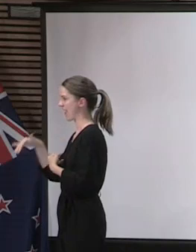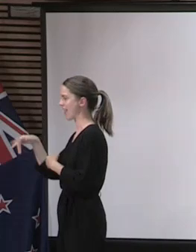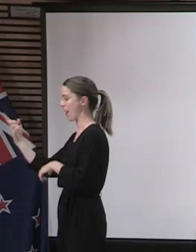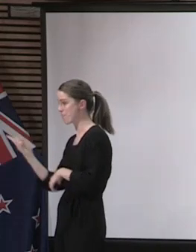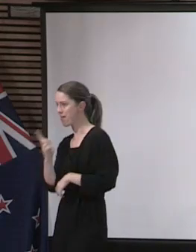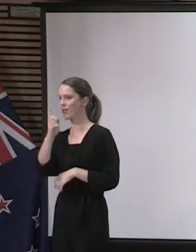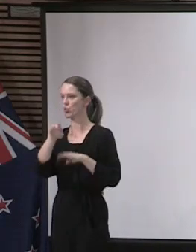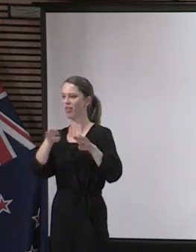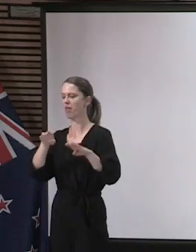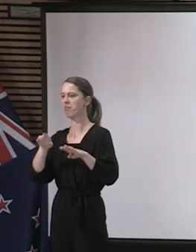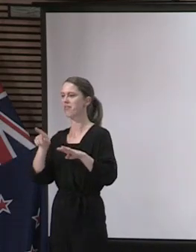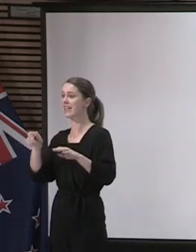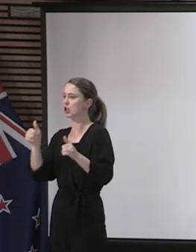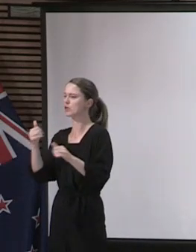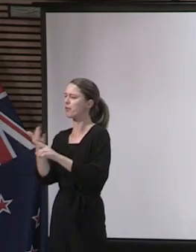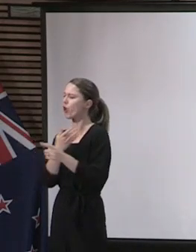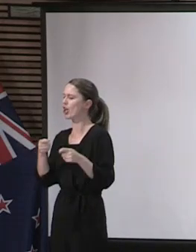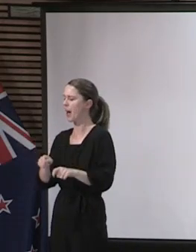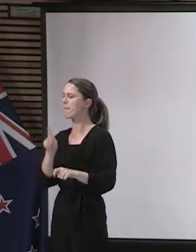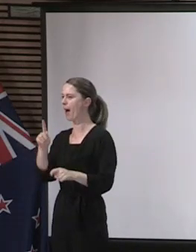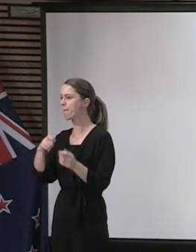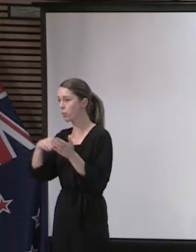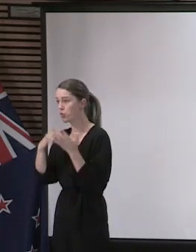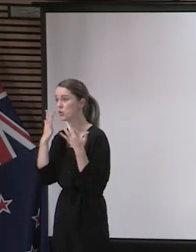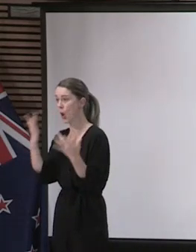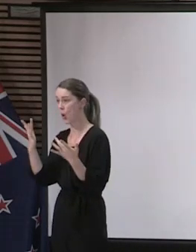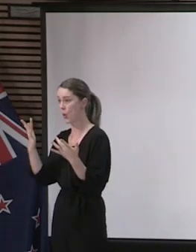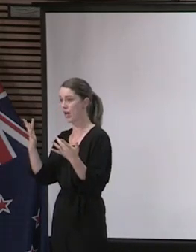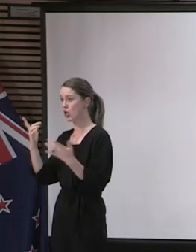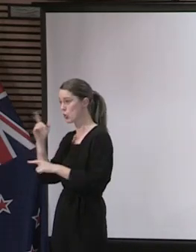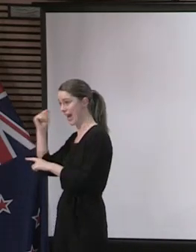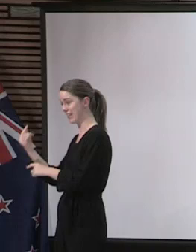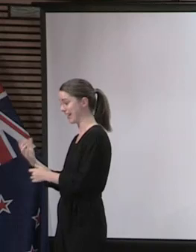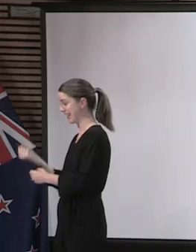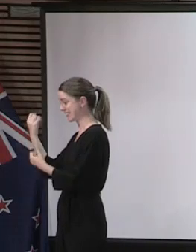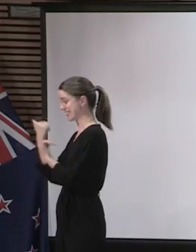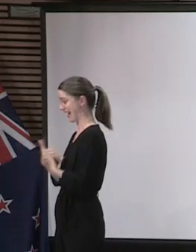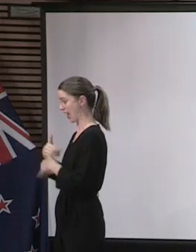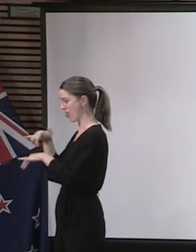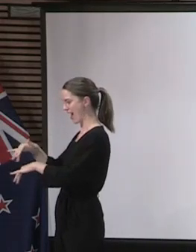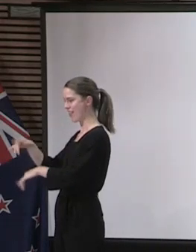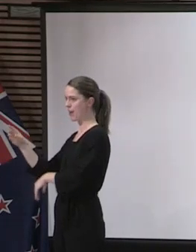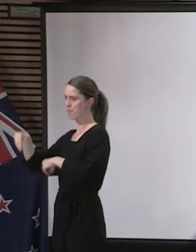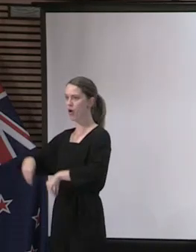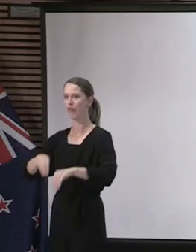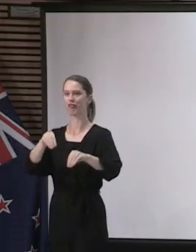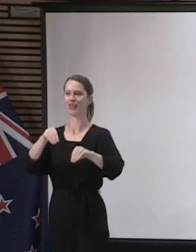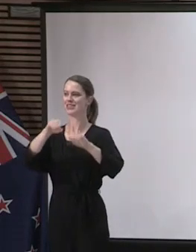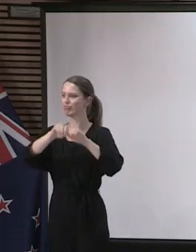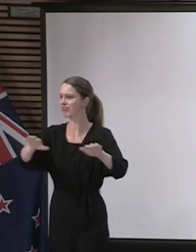before the lockdown that was where the likely source of infection was, which is reassuring that this is I